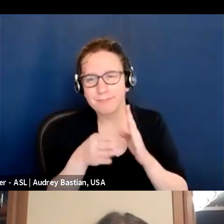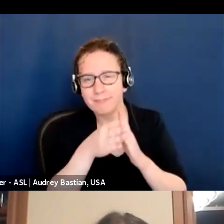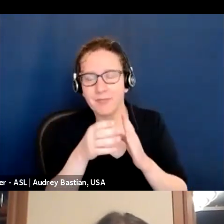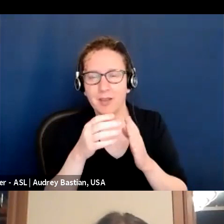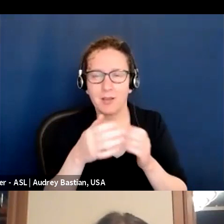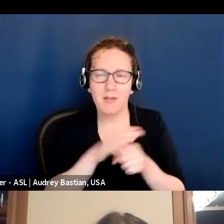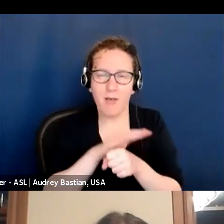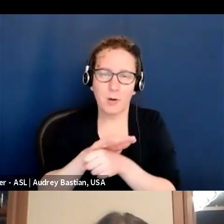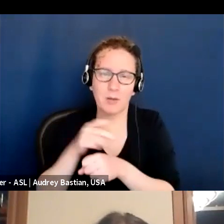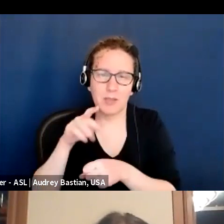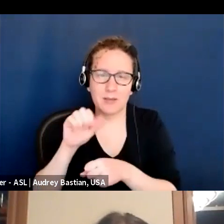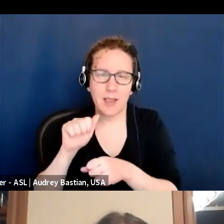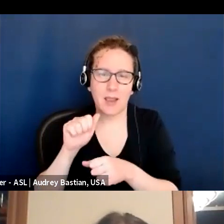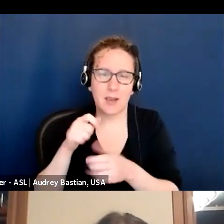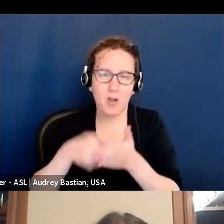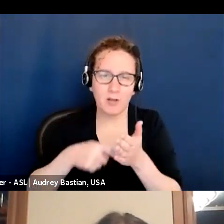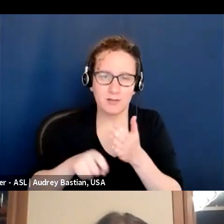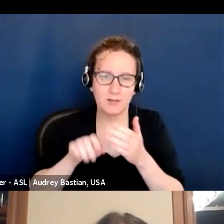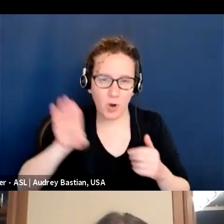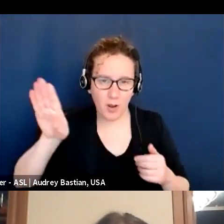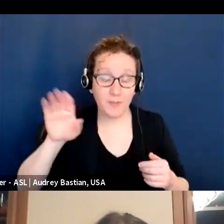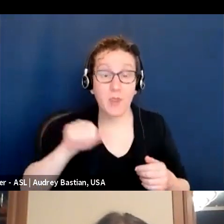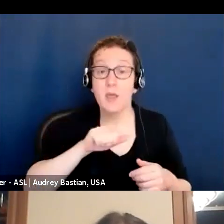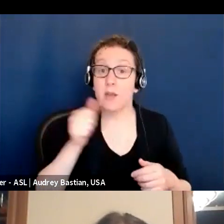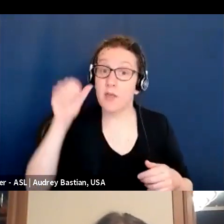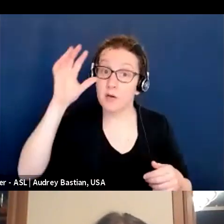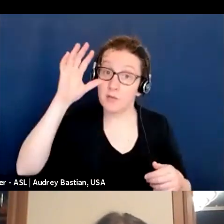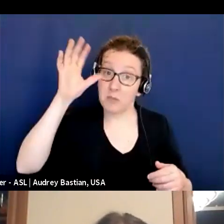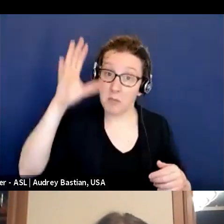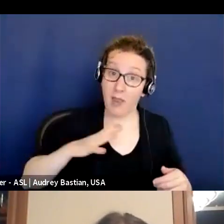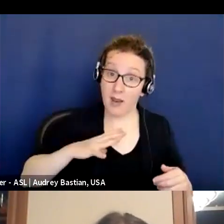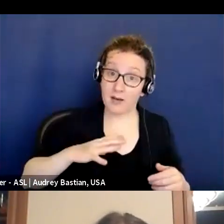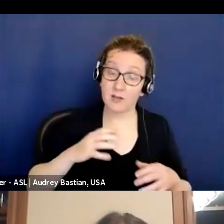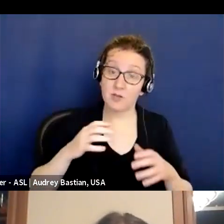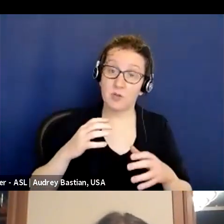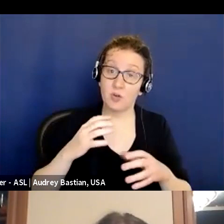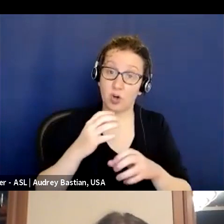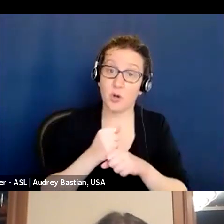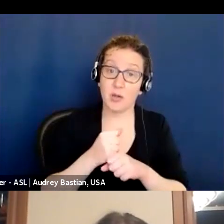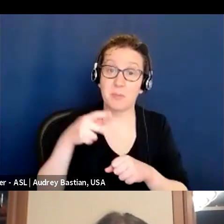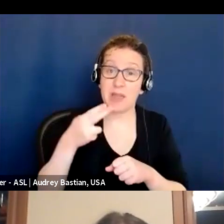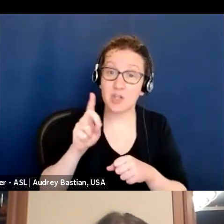they're abroad. We know another gentleman who's earning his PhD or masters in Oxford right now,